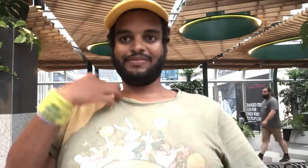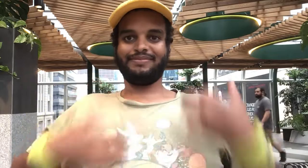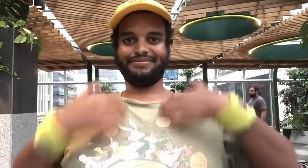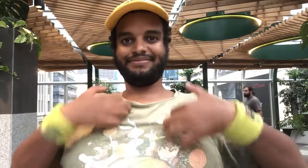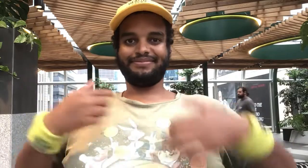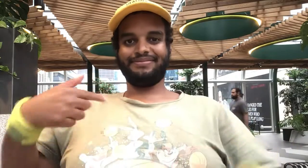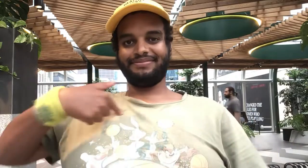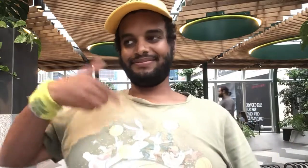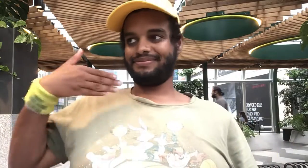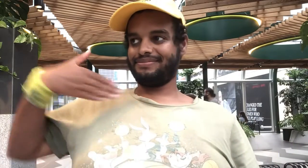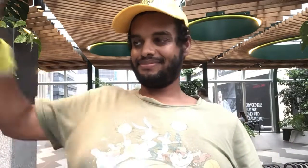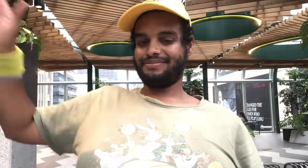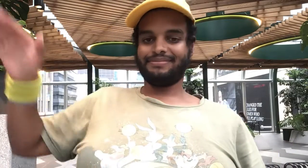I'm Exciting for Let's going to Me